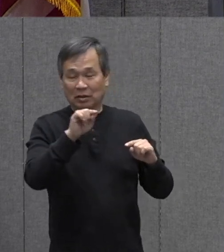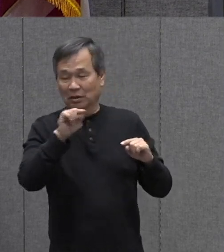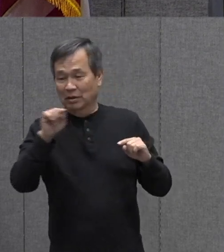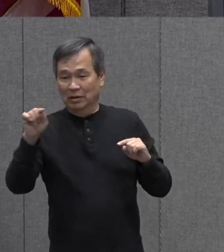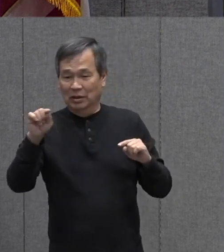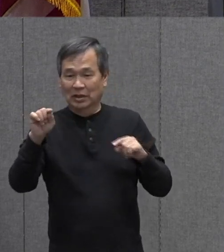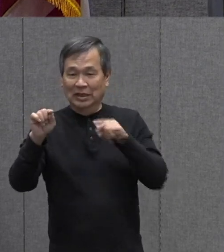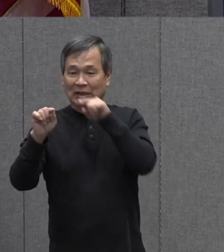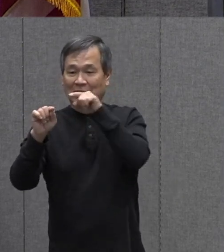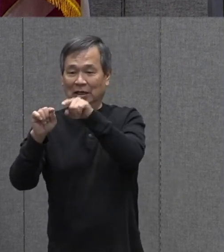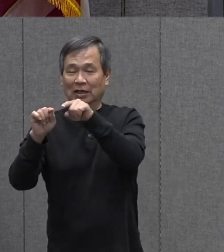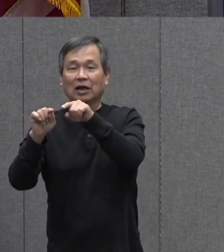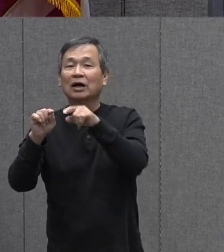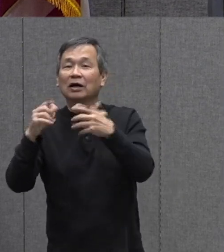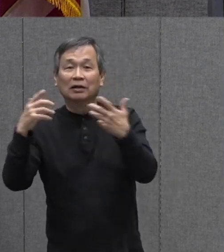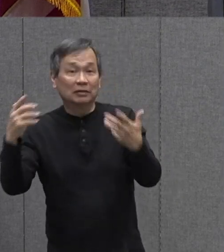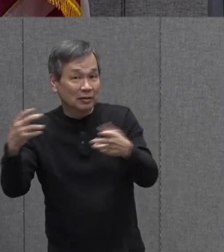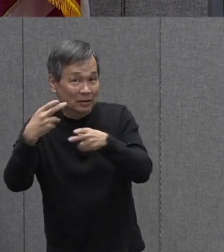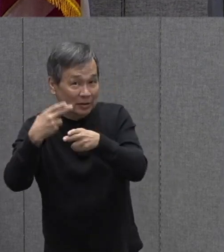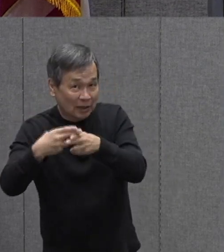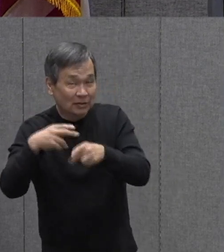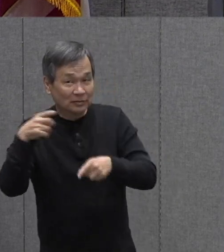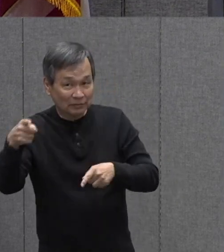And I'm gonna write ocean, o-c-e-a-n.